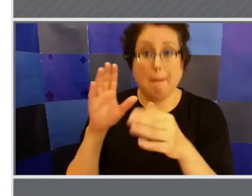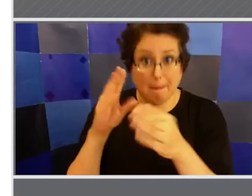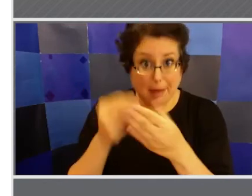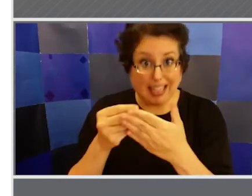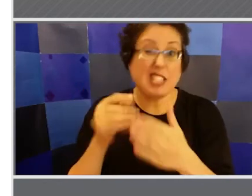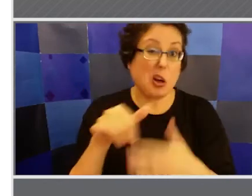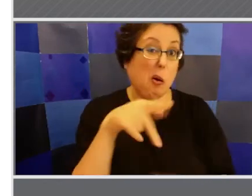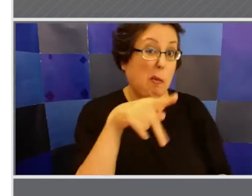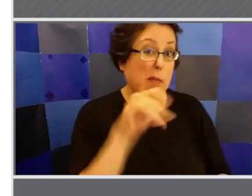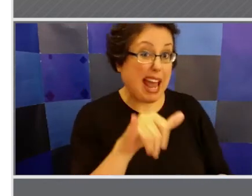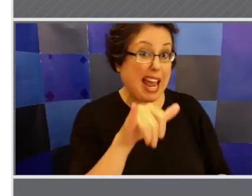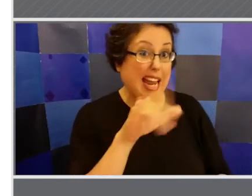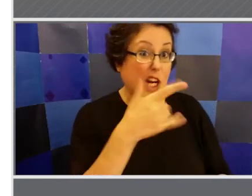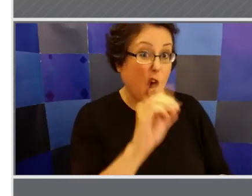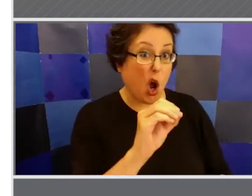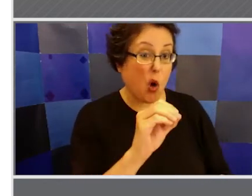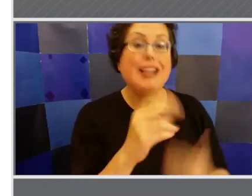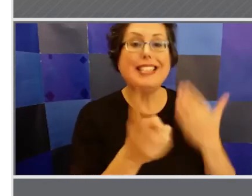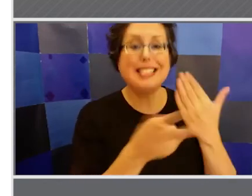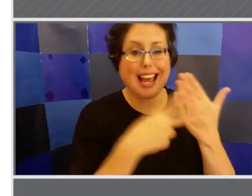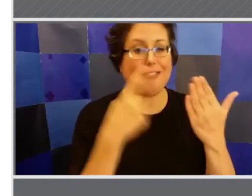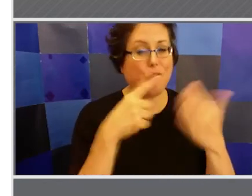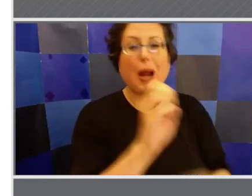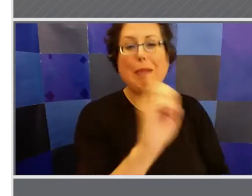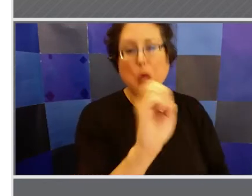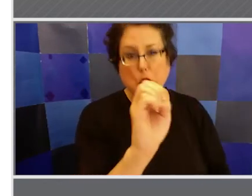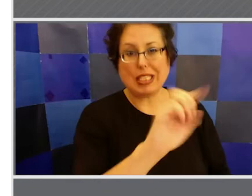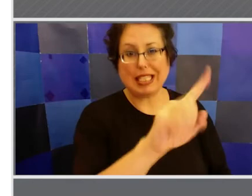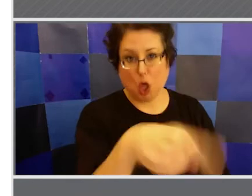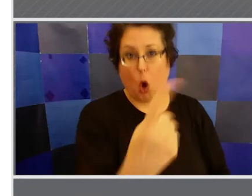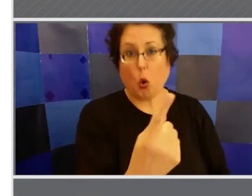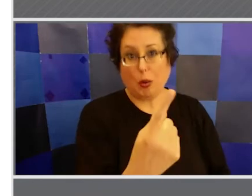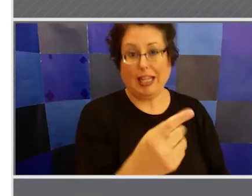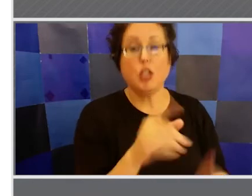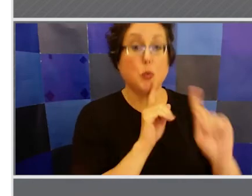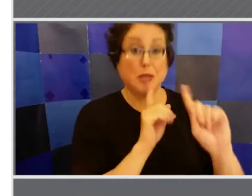emergencies, only to adequately respond throughout the year.